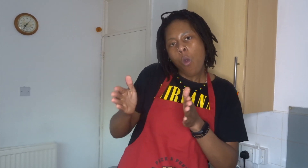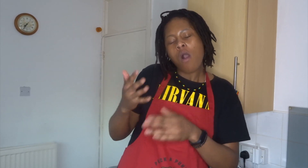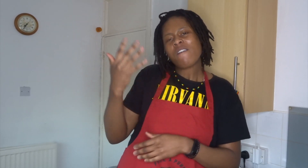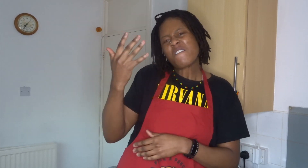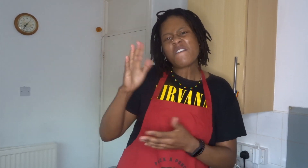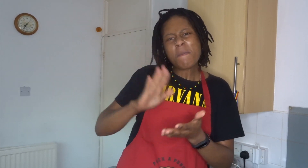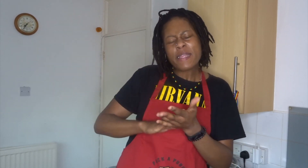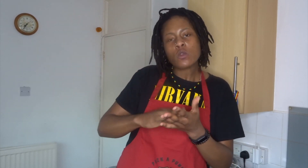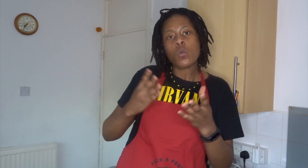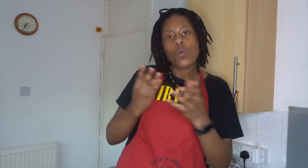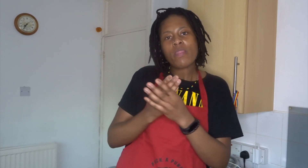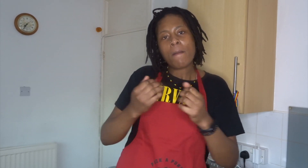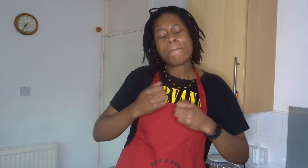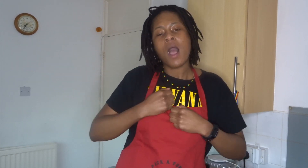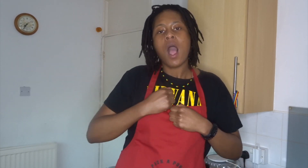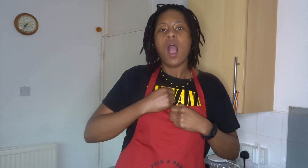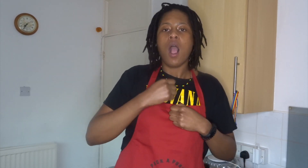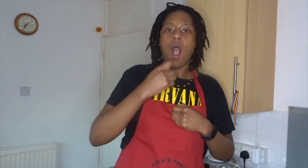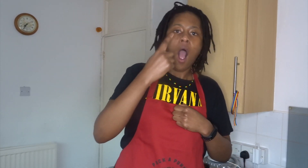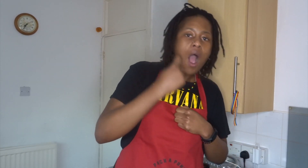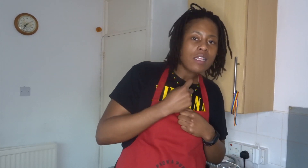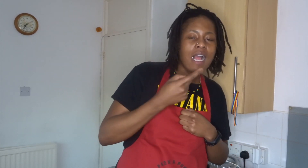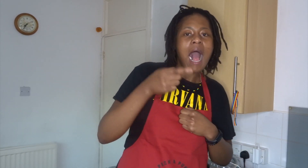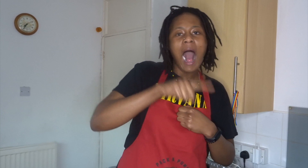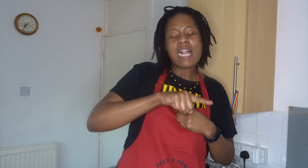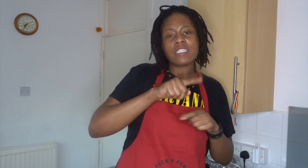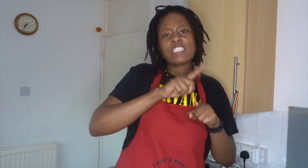we will be frying the lentils for an additional 15 minutes,